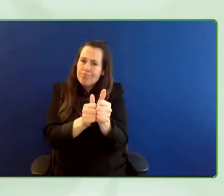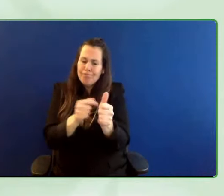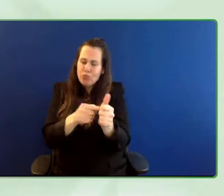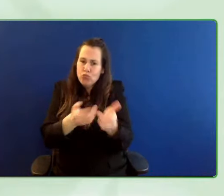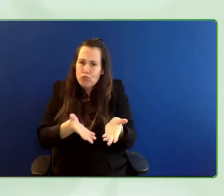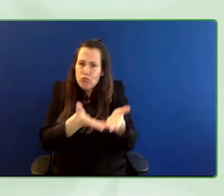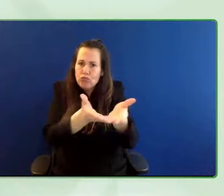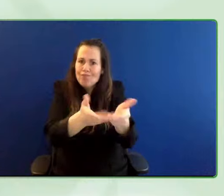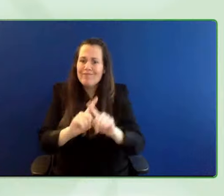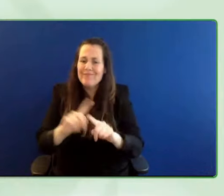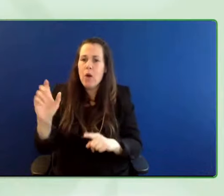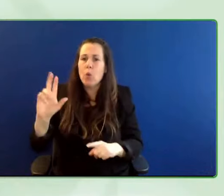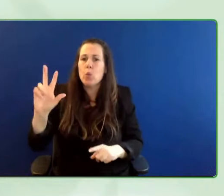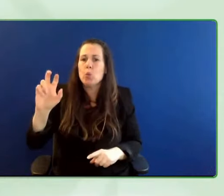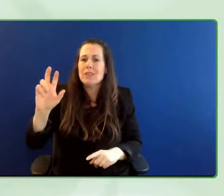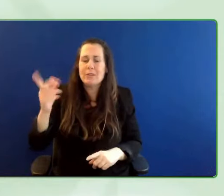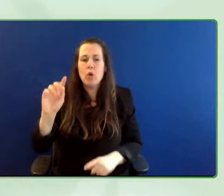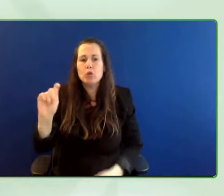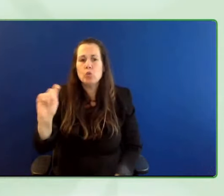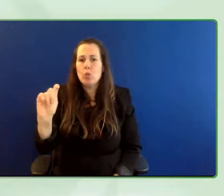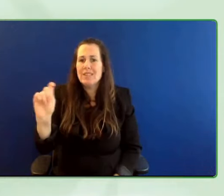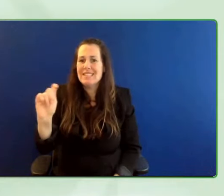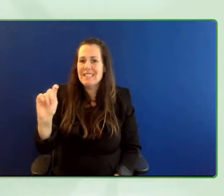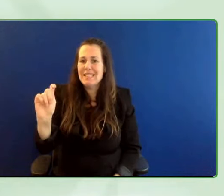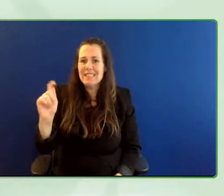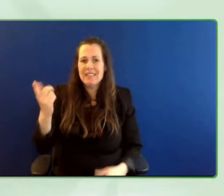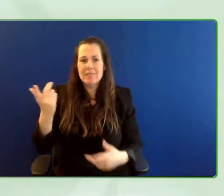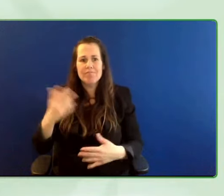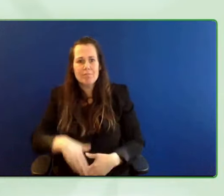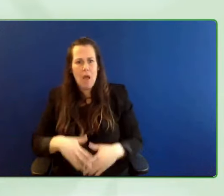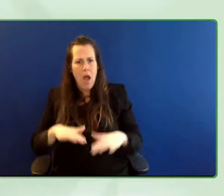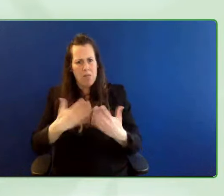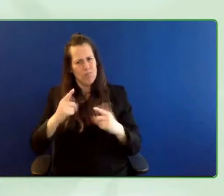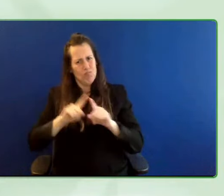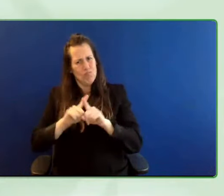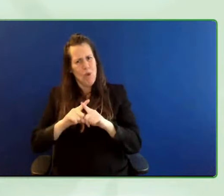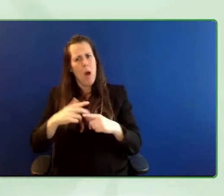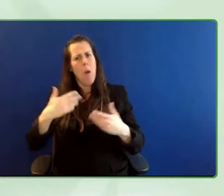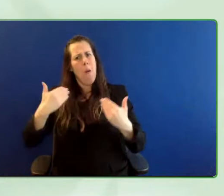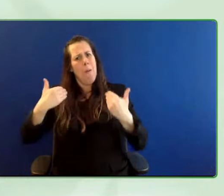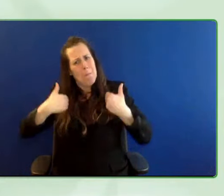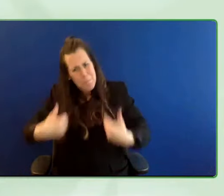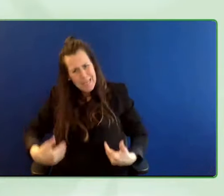accompanies caregiving, especially when caring for someone with a progressive illness, many